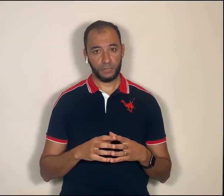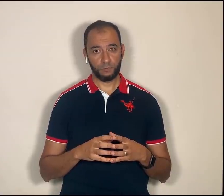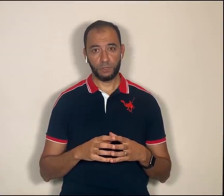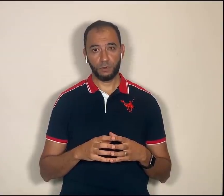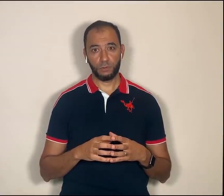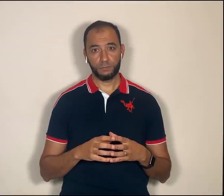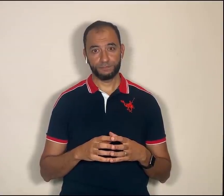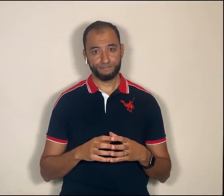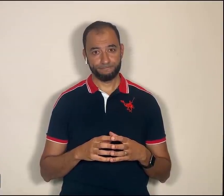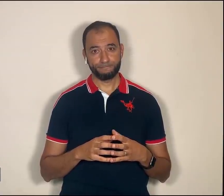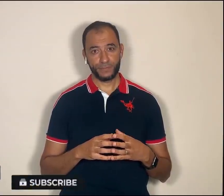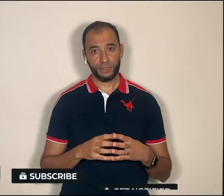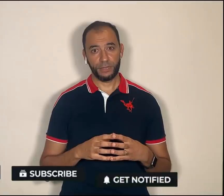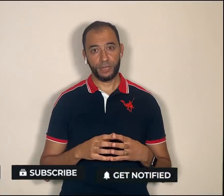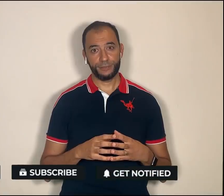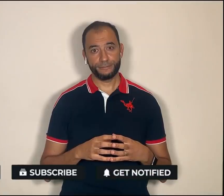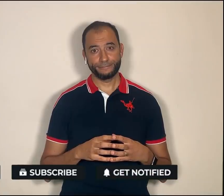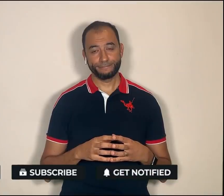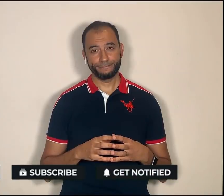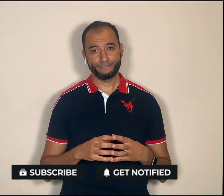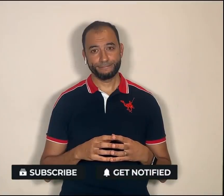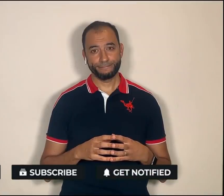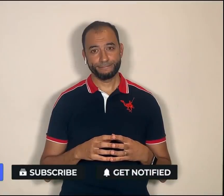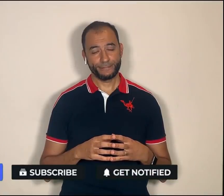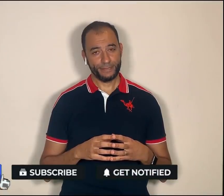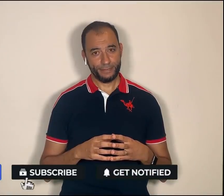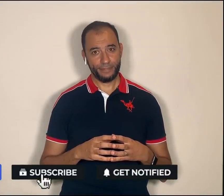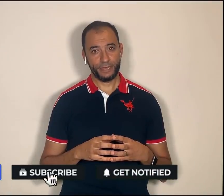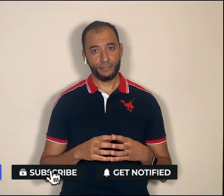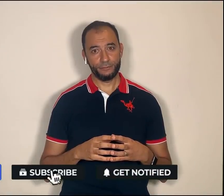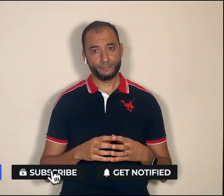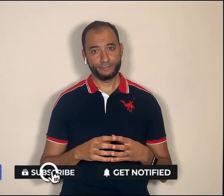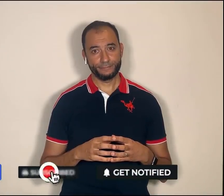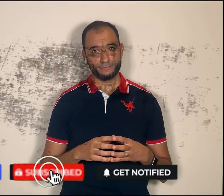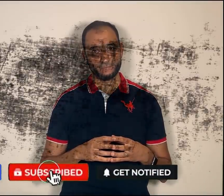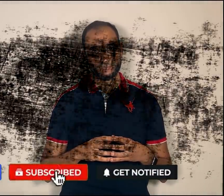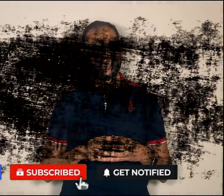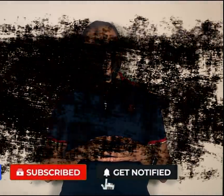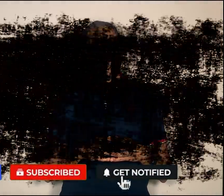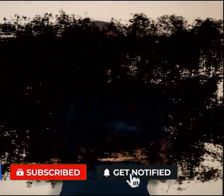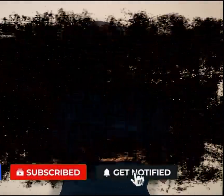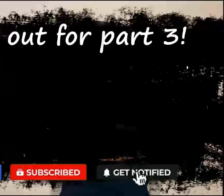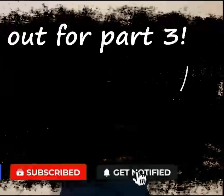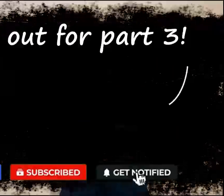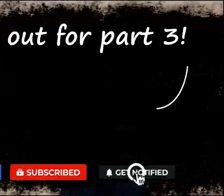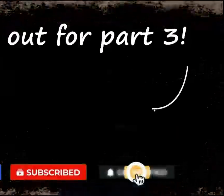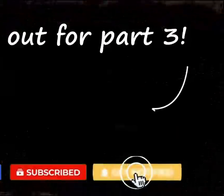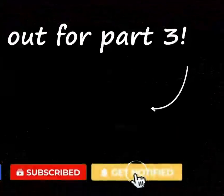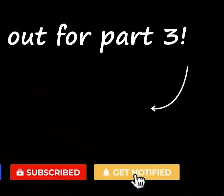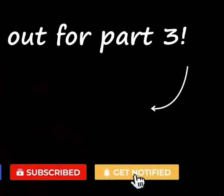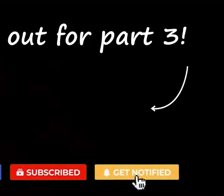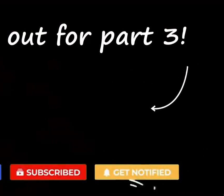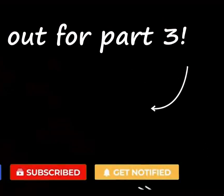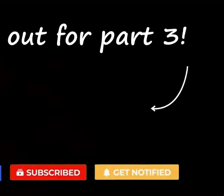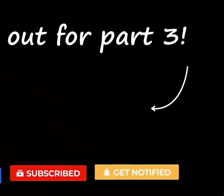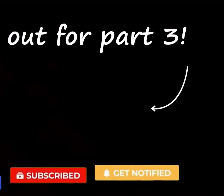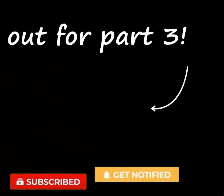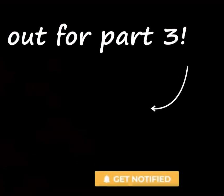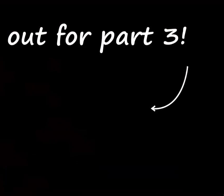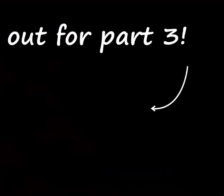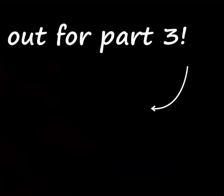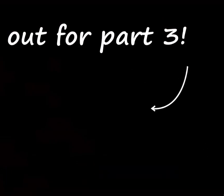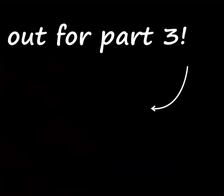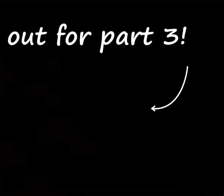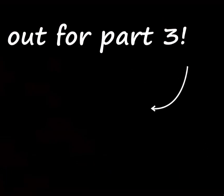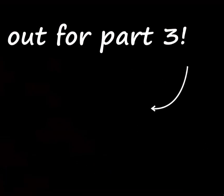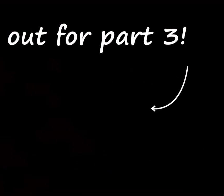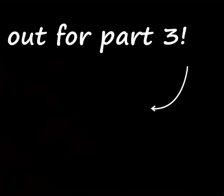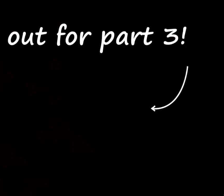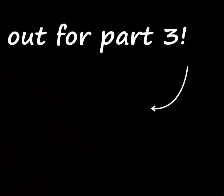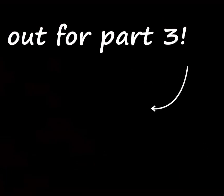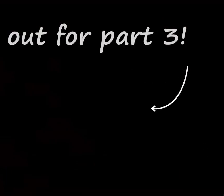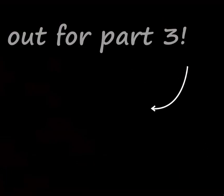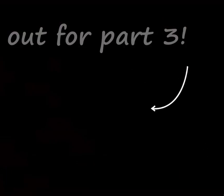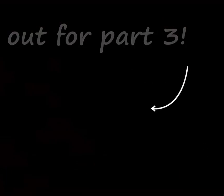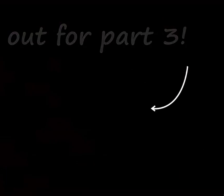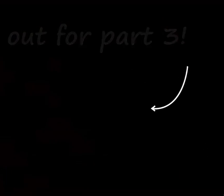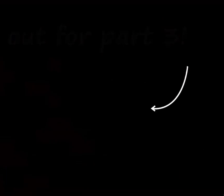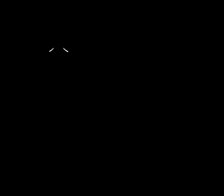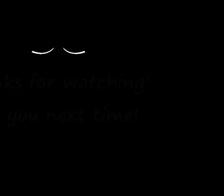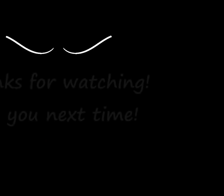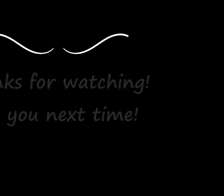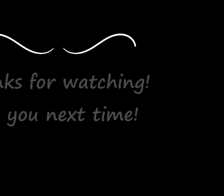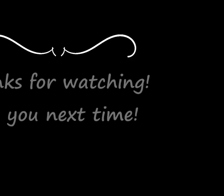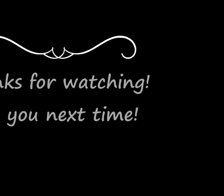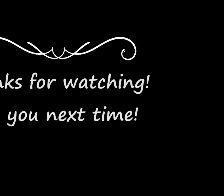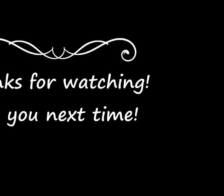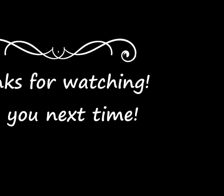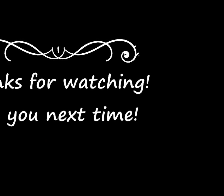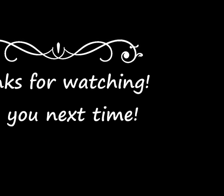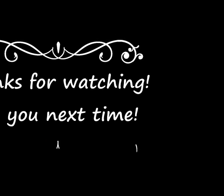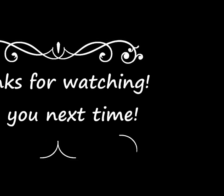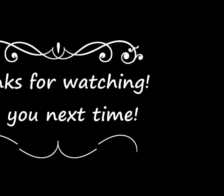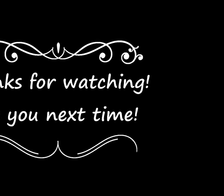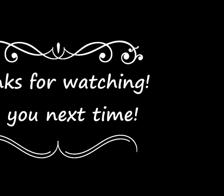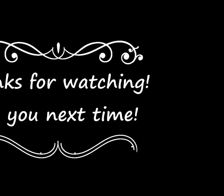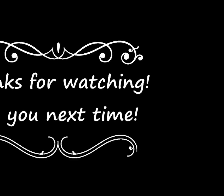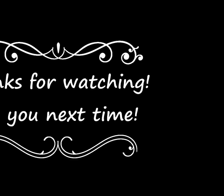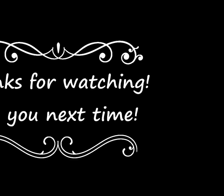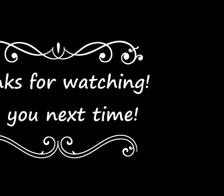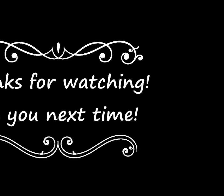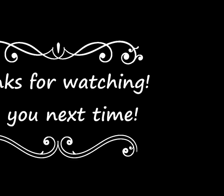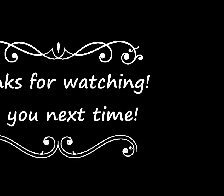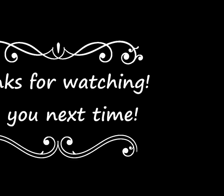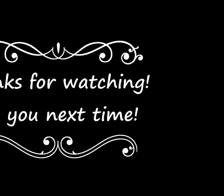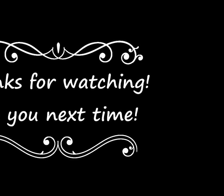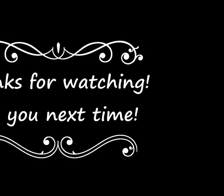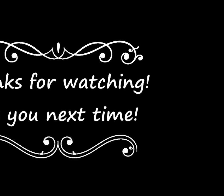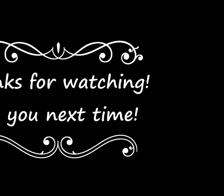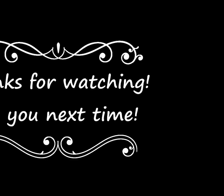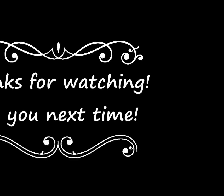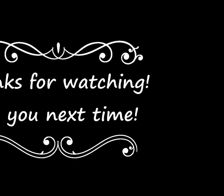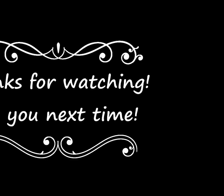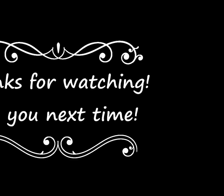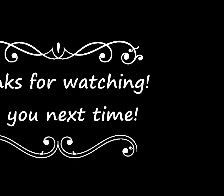that we call God.